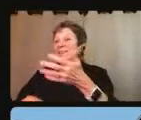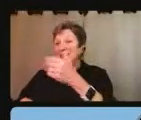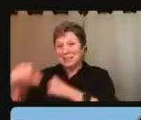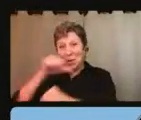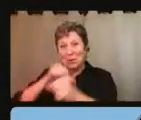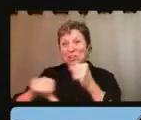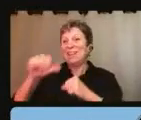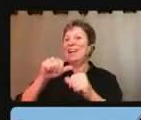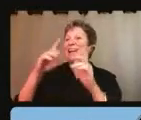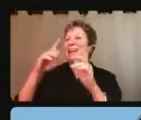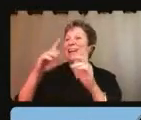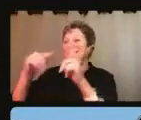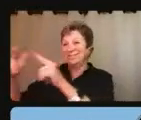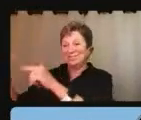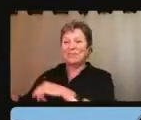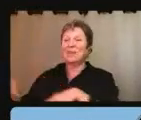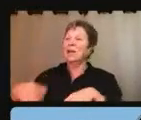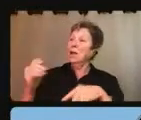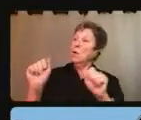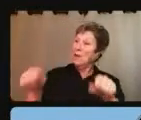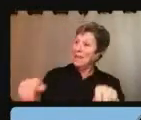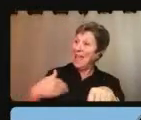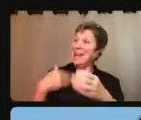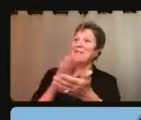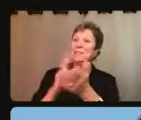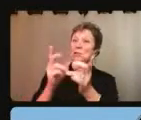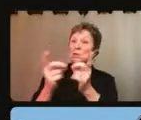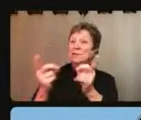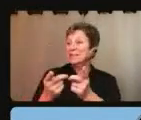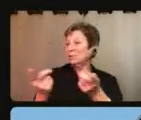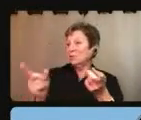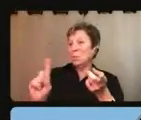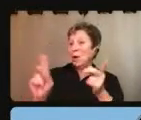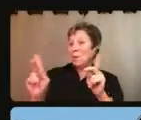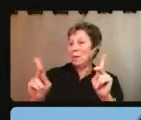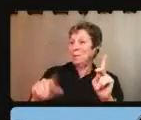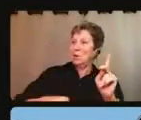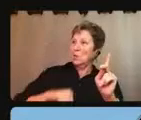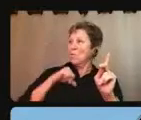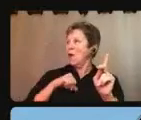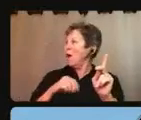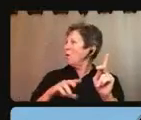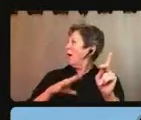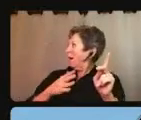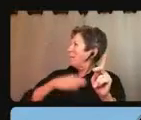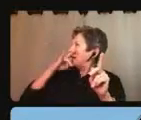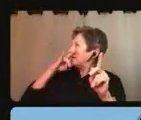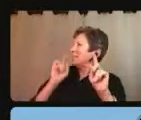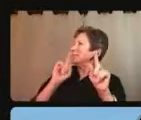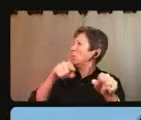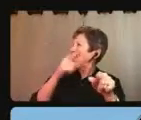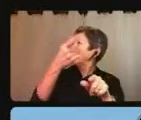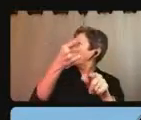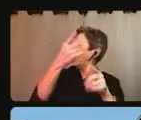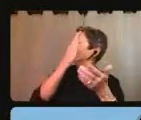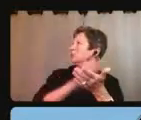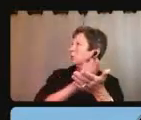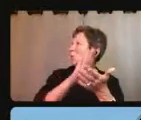THEY DO ACADEMICALLY ATHLETICALLY AND PERSONALLY.